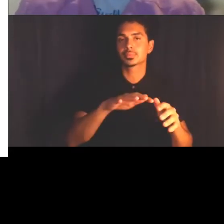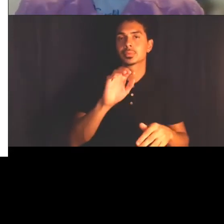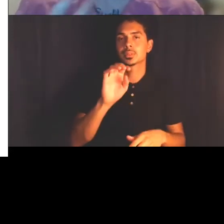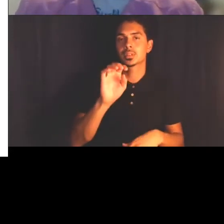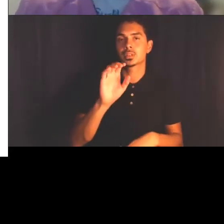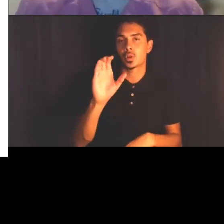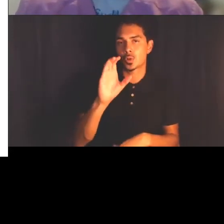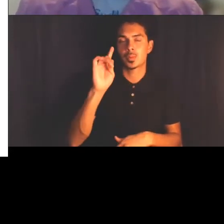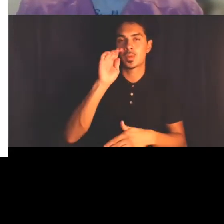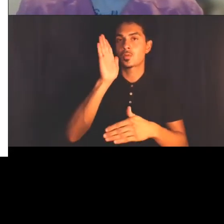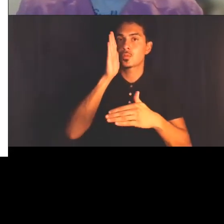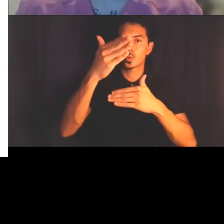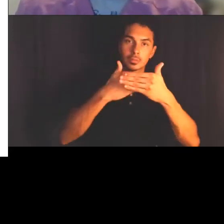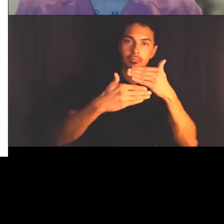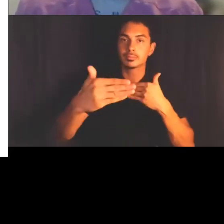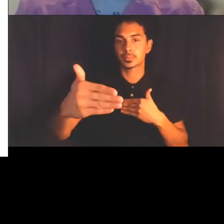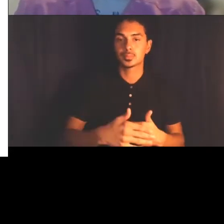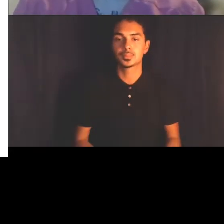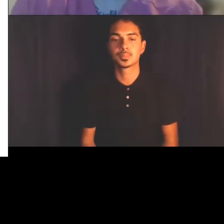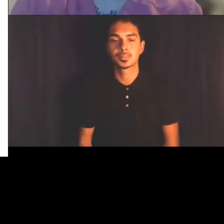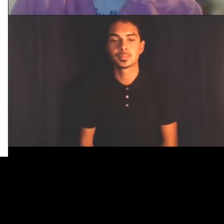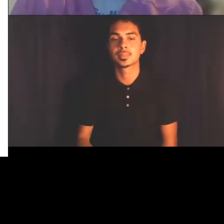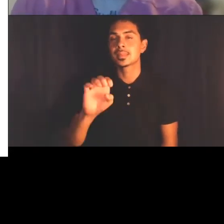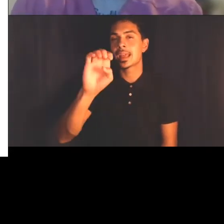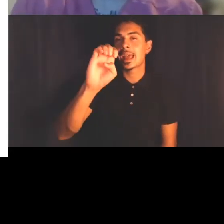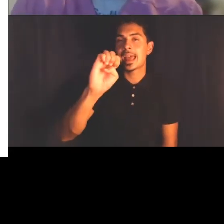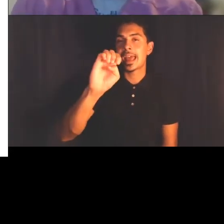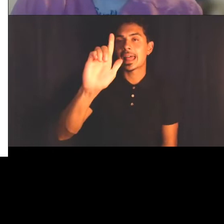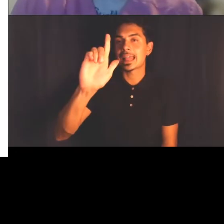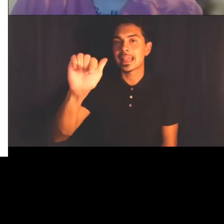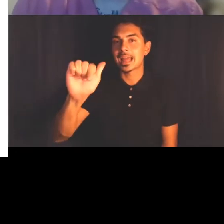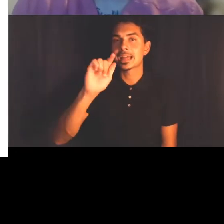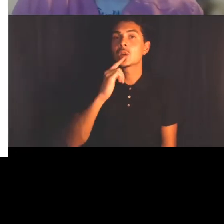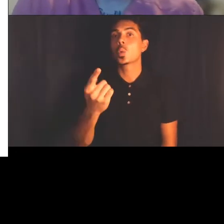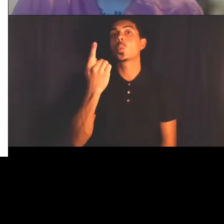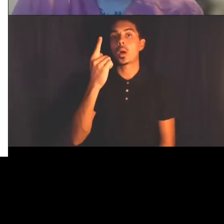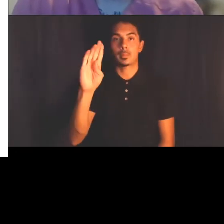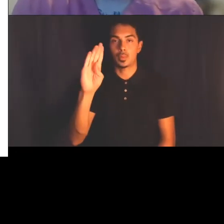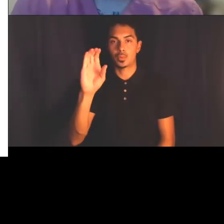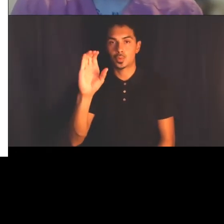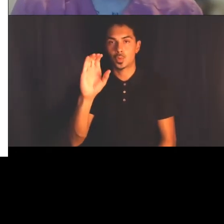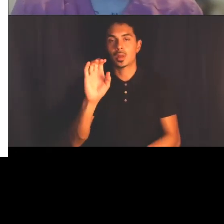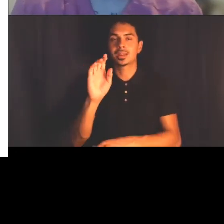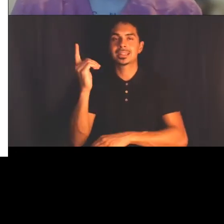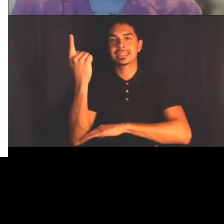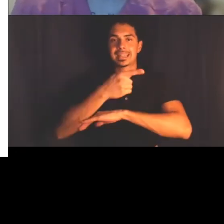Ella's one of the pills that's available. You can take it for up to five days after the encounter,